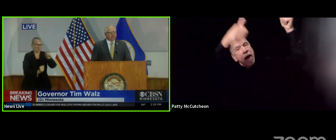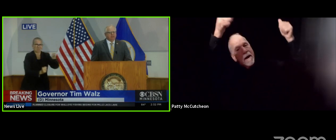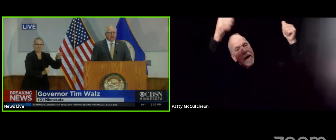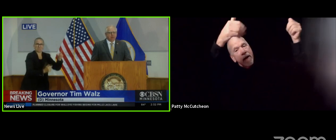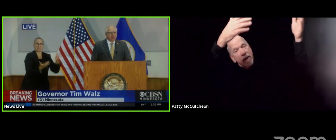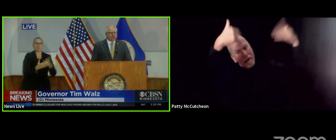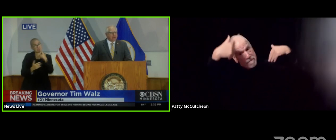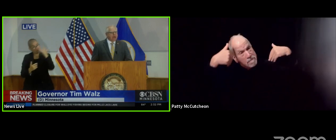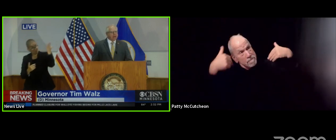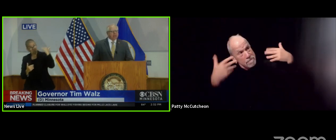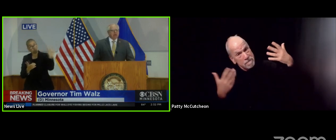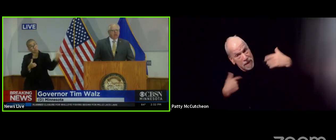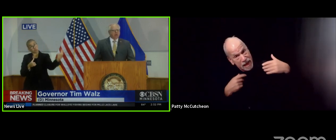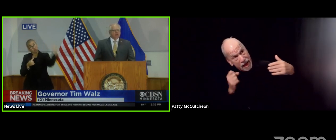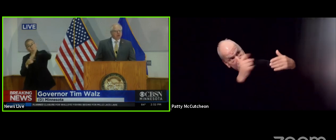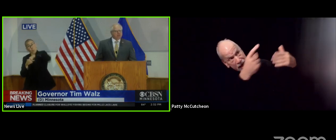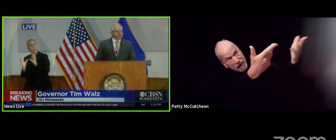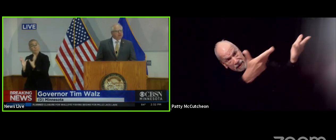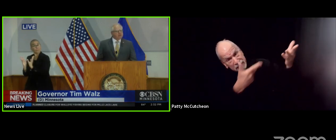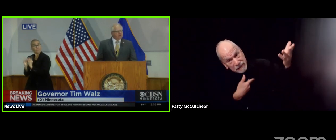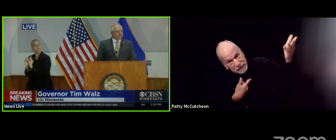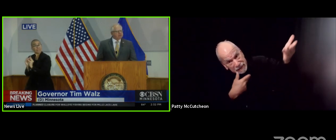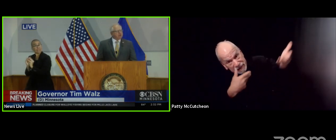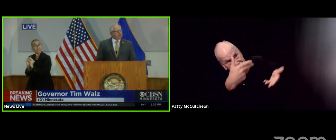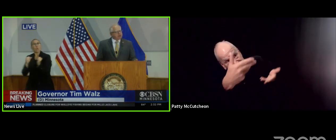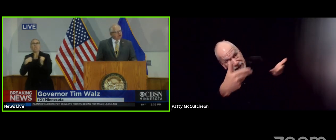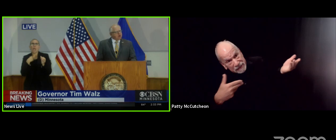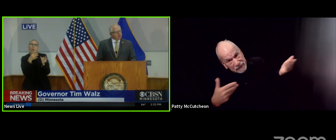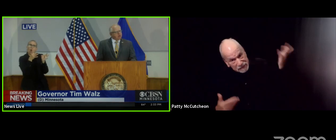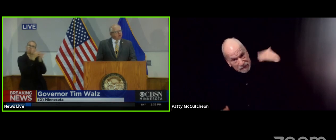THIS. AT THAT POINT IN TIME THERE WAS A GOOD-FAITH EFFORT, WE WANT TO WORK WITH